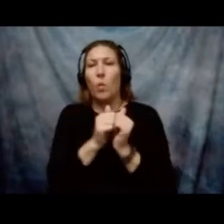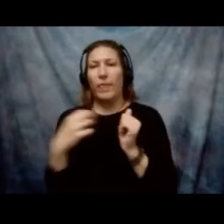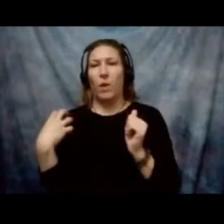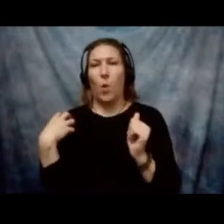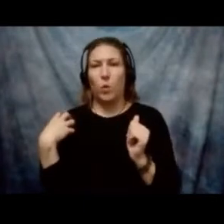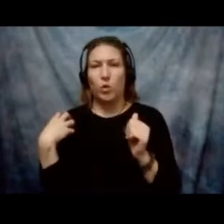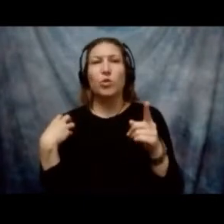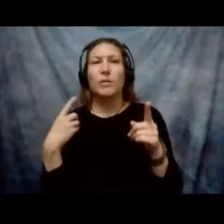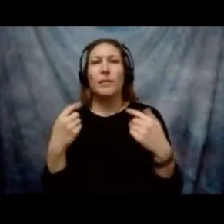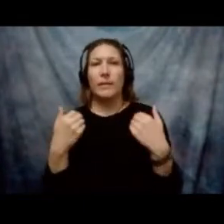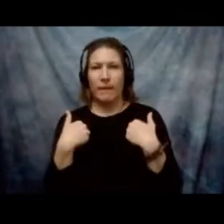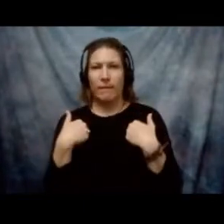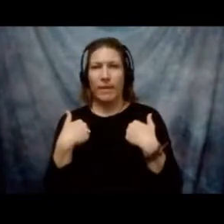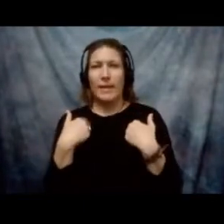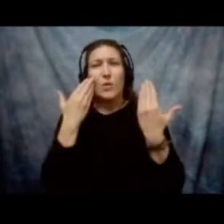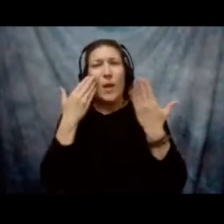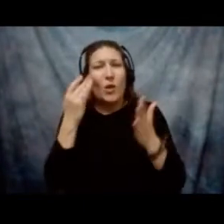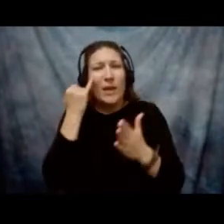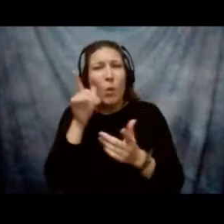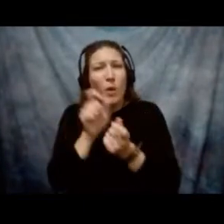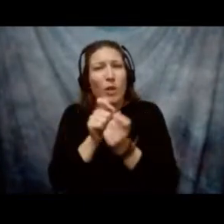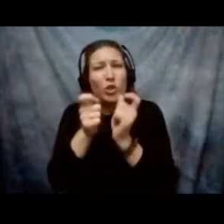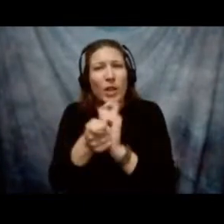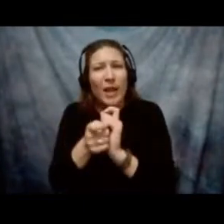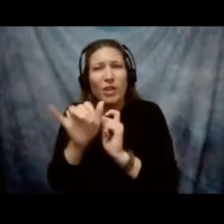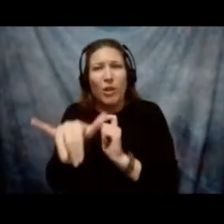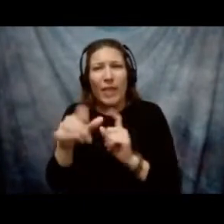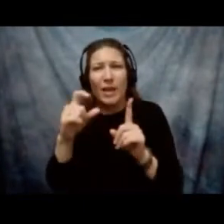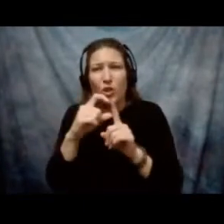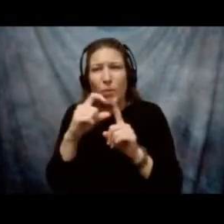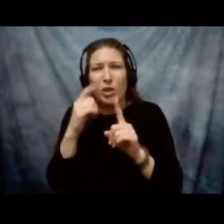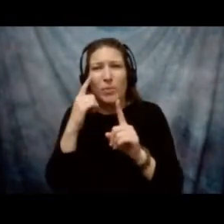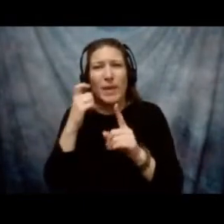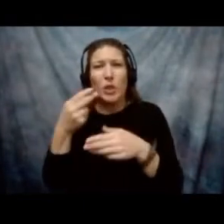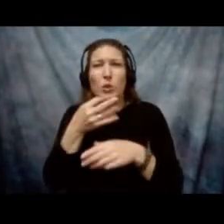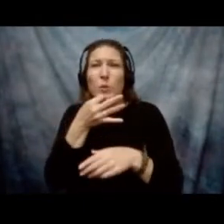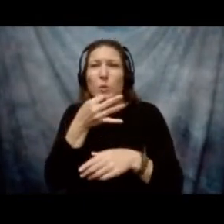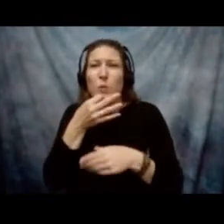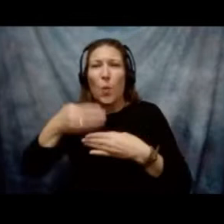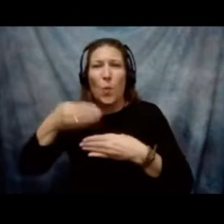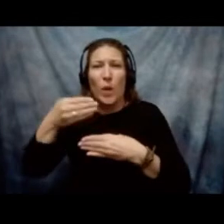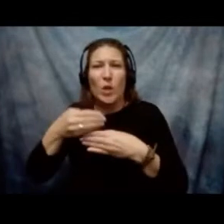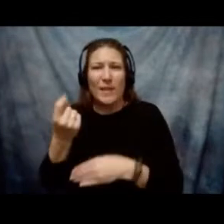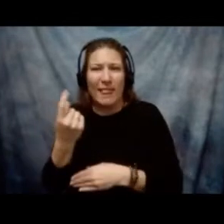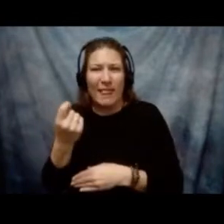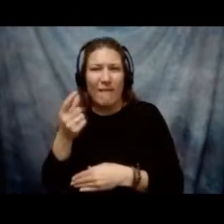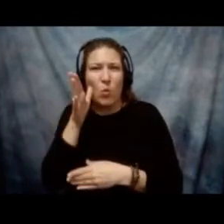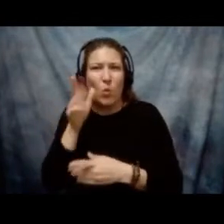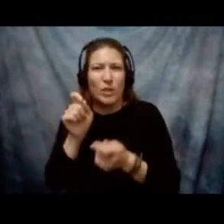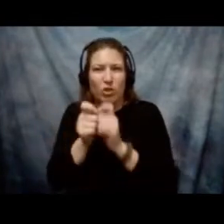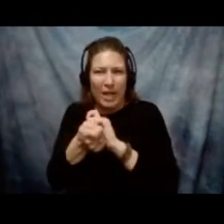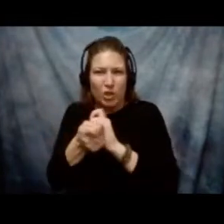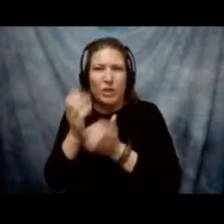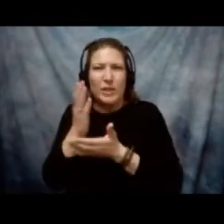windows 11 is coming out soon so some of the windows or some of the menu menu titles may change